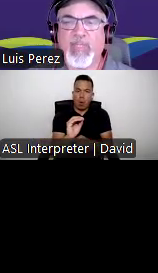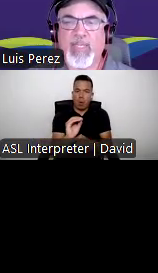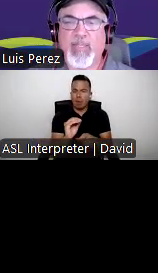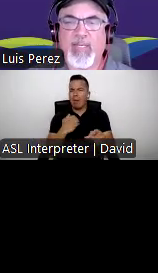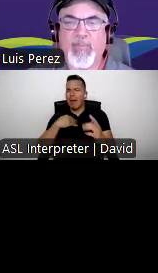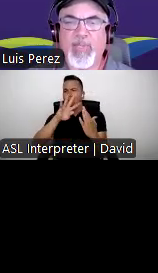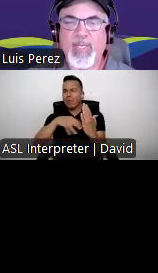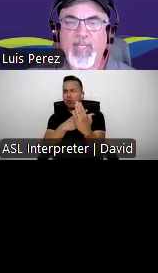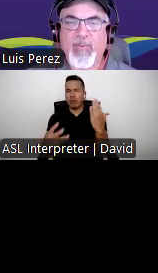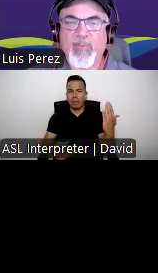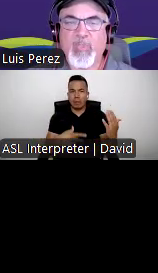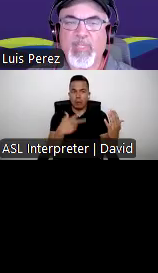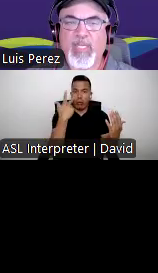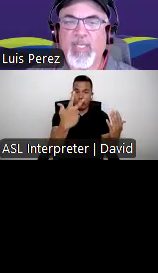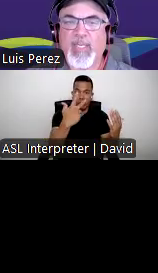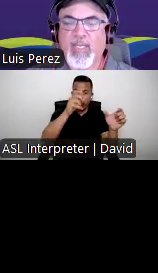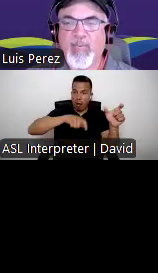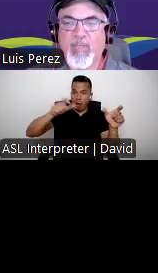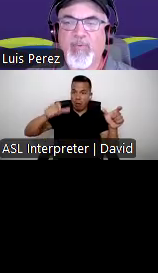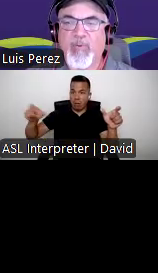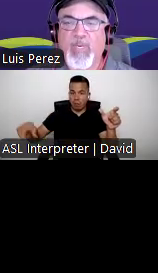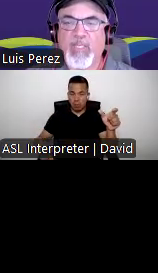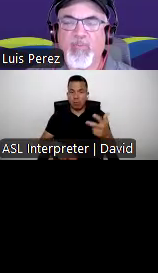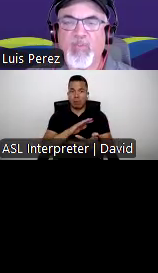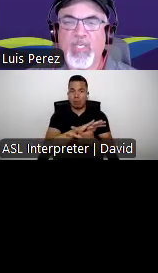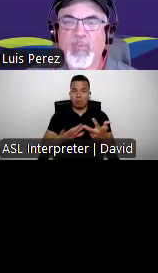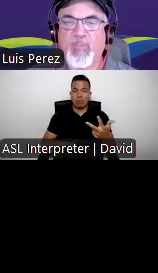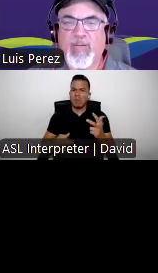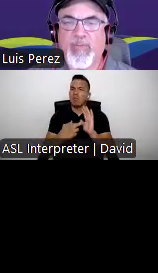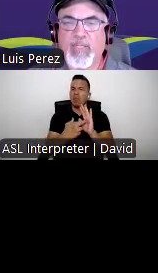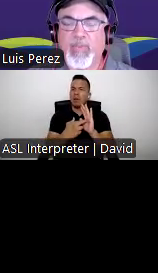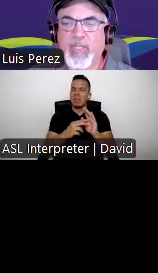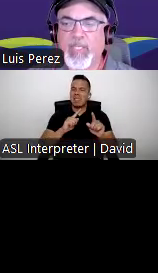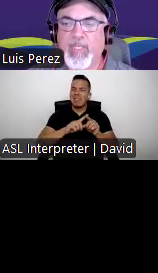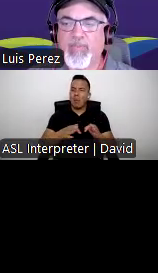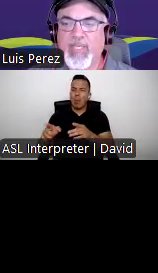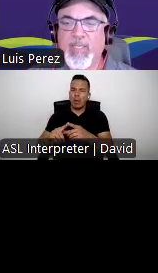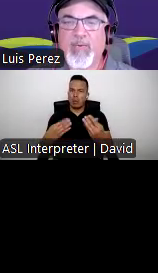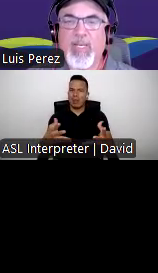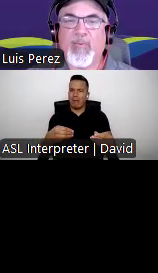at the top that represent the different ways in which we need to provide flexibility, right?